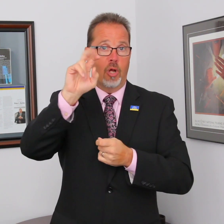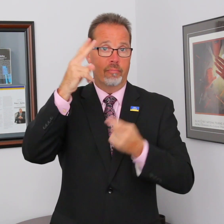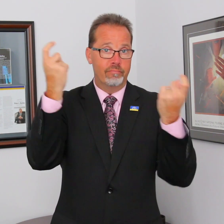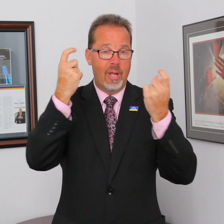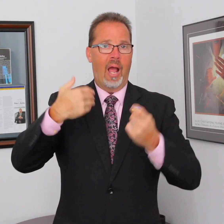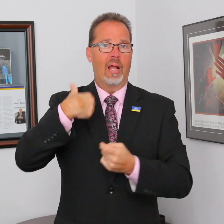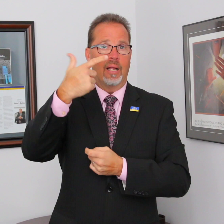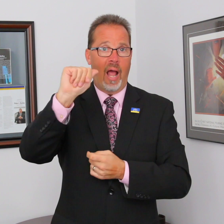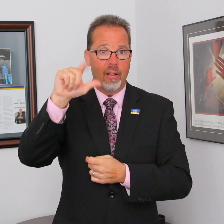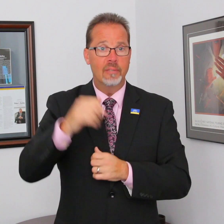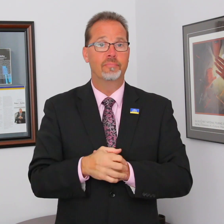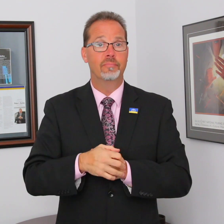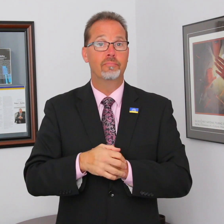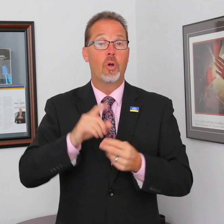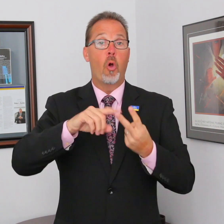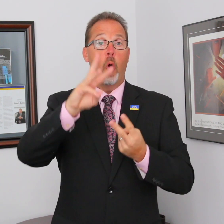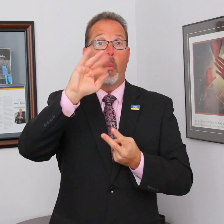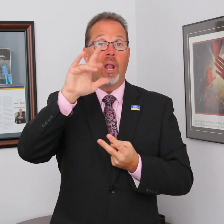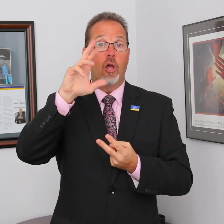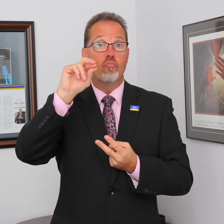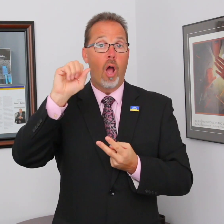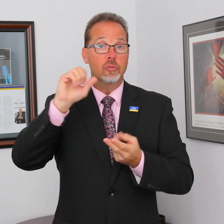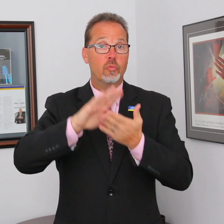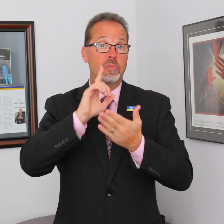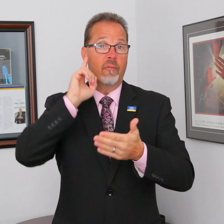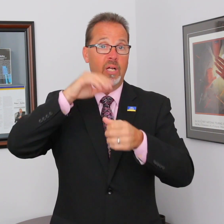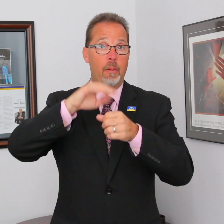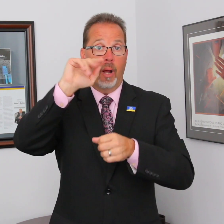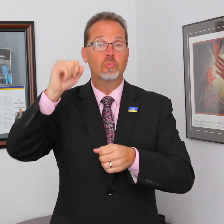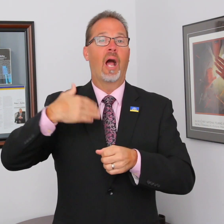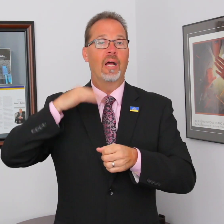celebrated their Bicentennial and had a gala that PSD participated in. There was also